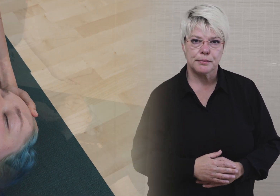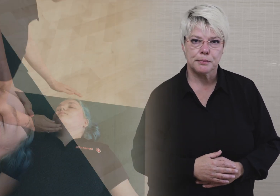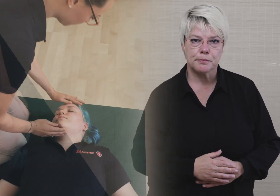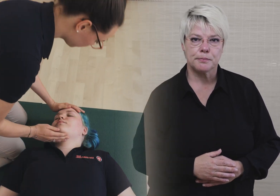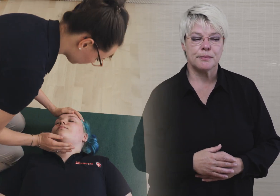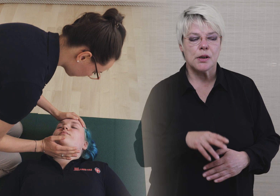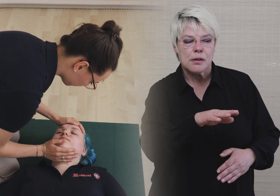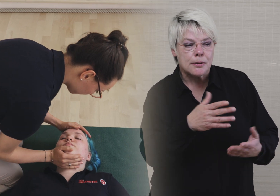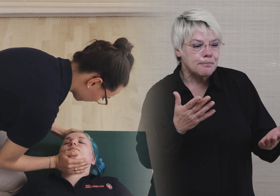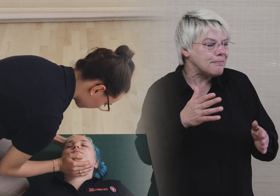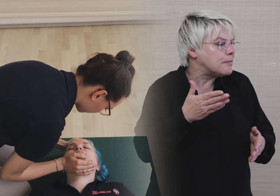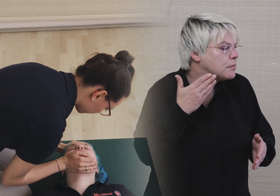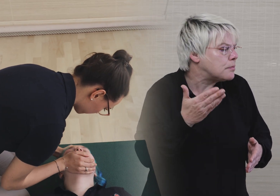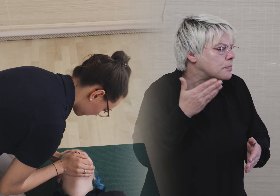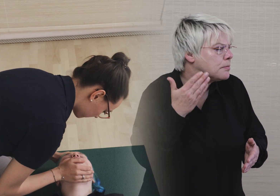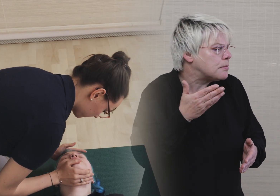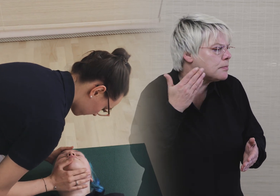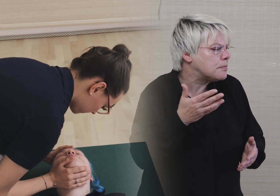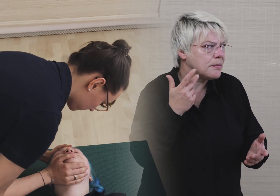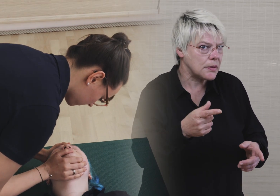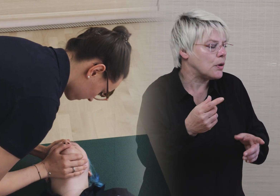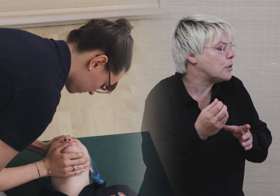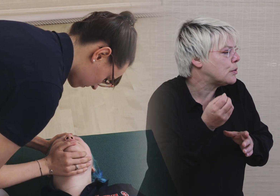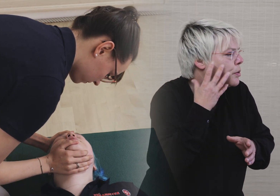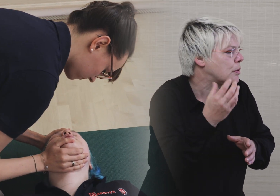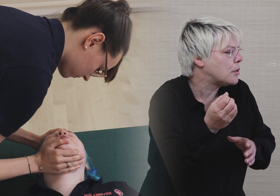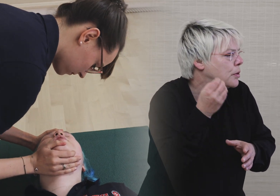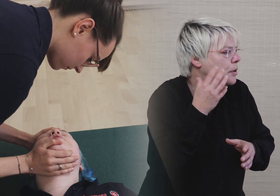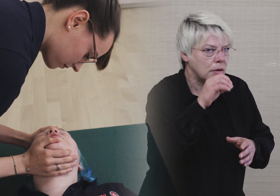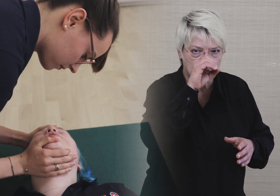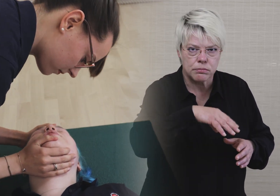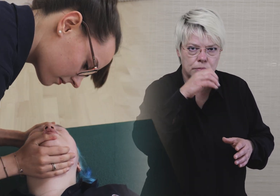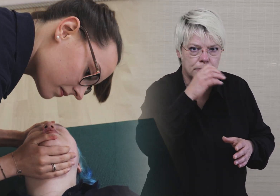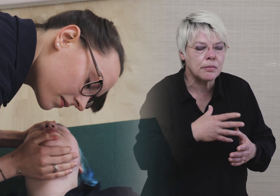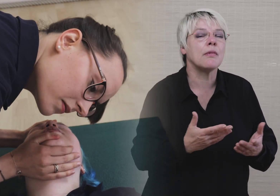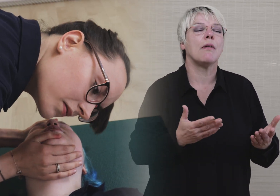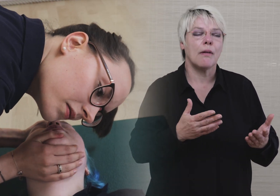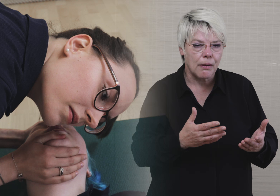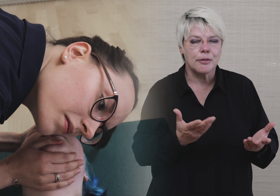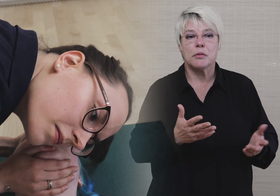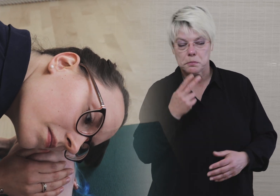To check for breathing, hold the head back and put your head close above it. You can feel the breathing on your cheek.